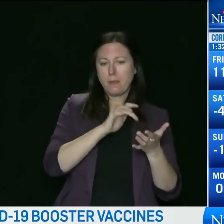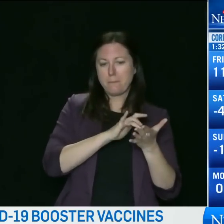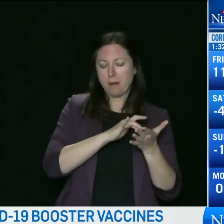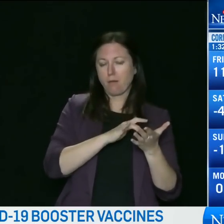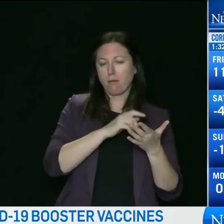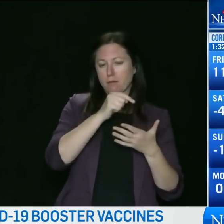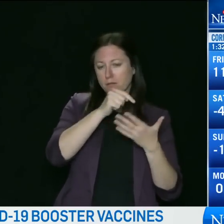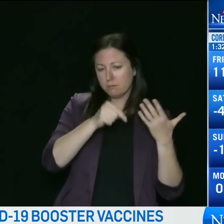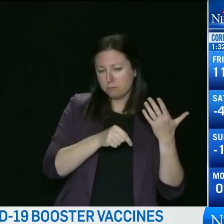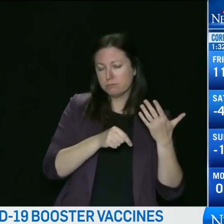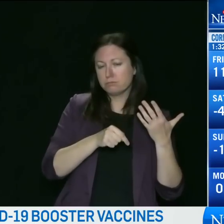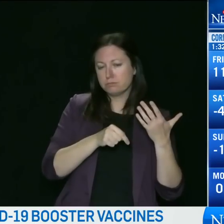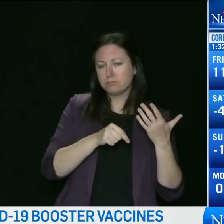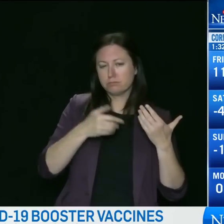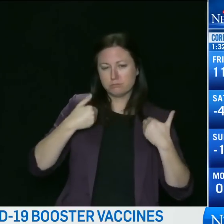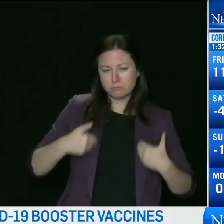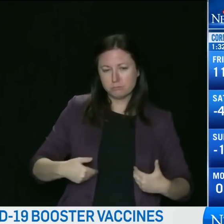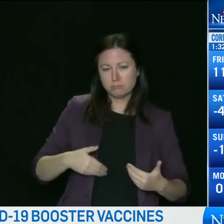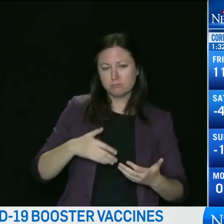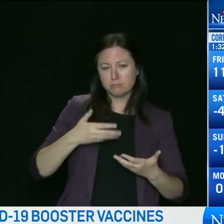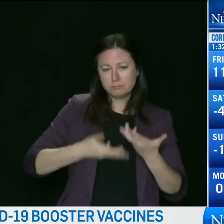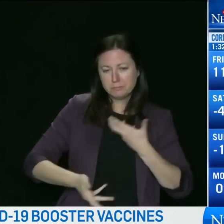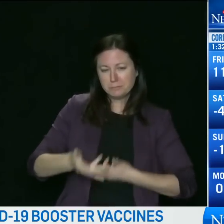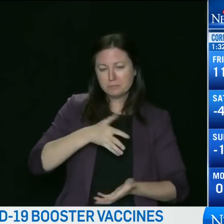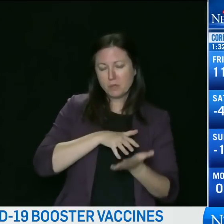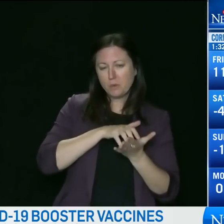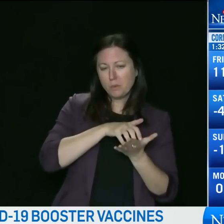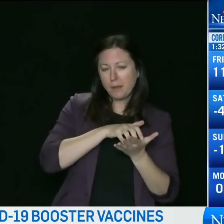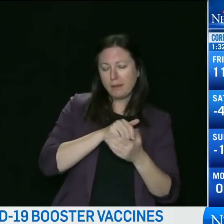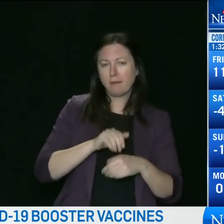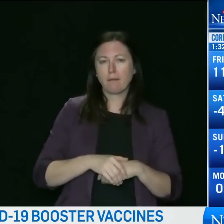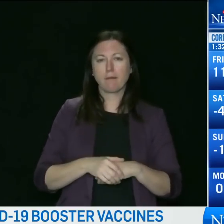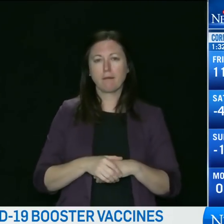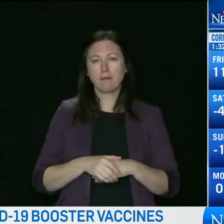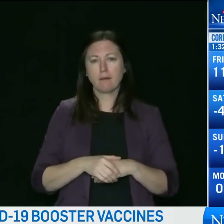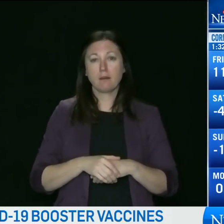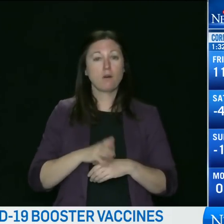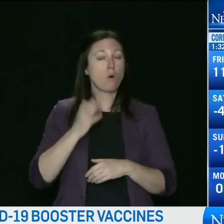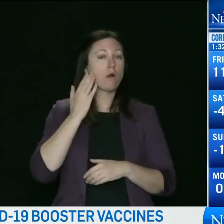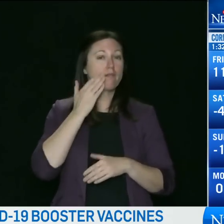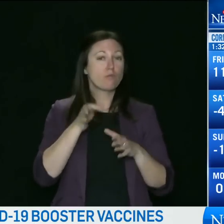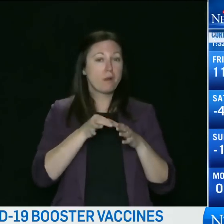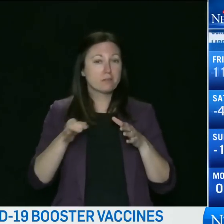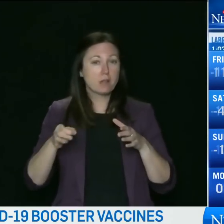COVID-19, WHICH COULD TIE INTO SOME OF THOSE MEDICAL PRINCIPLES